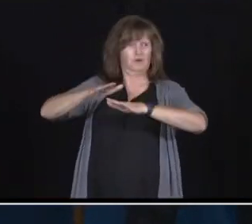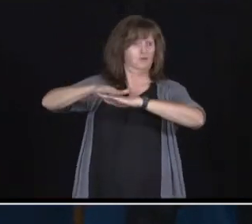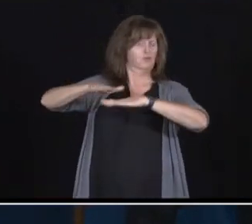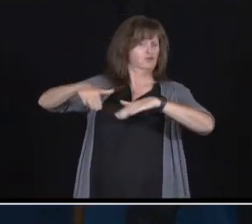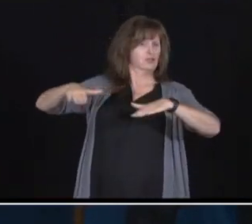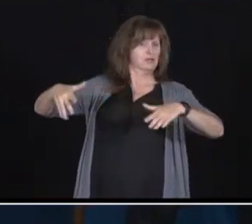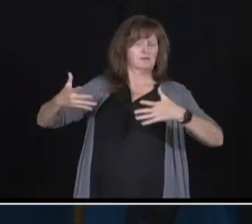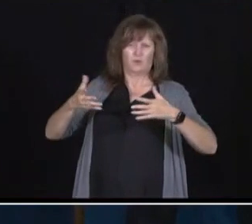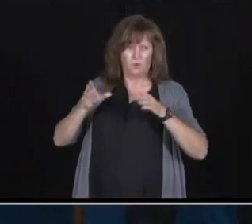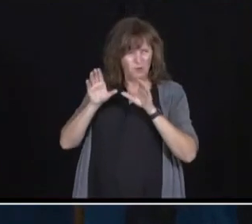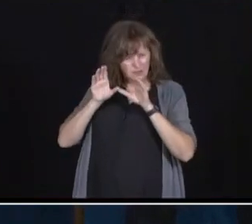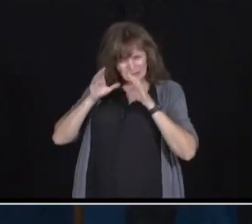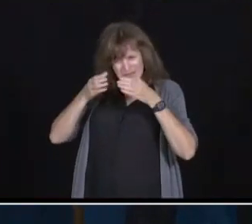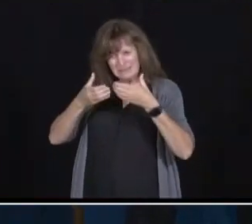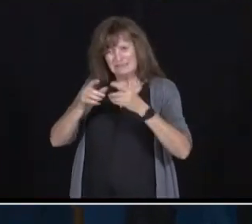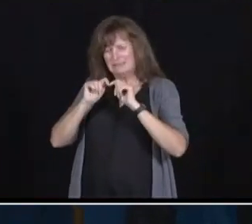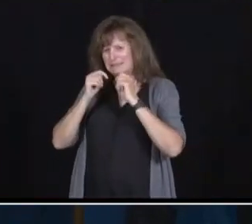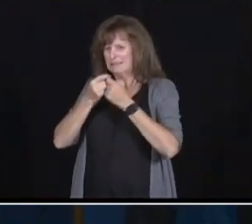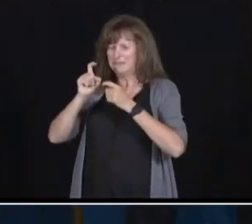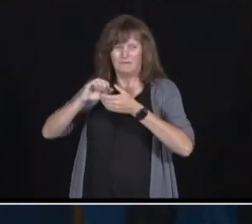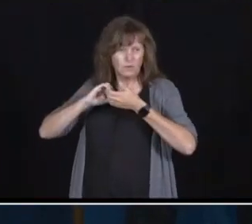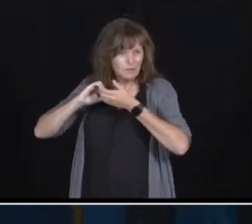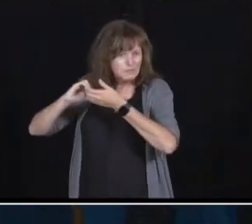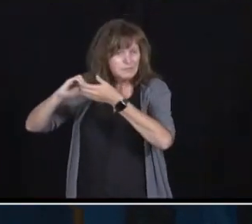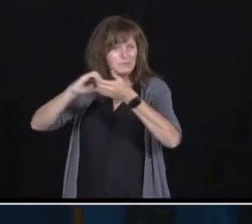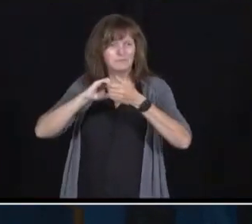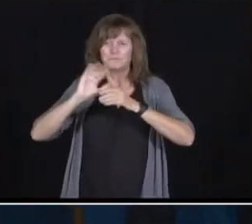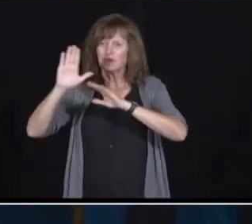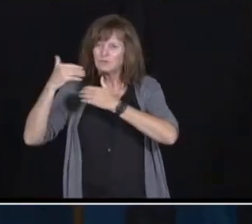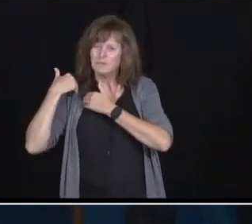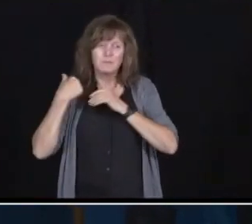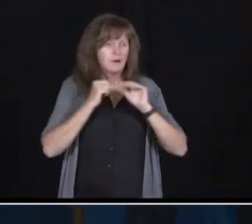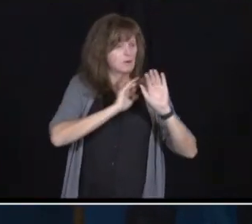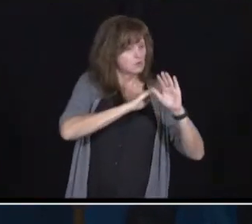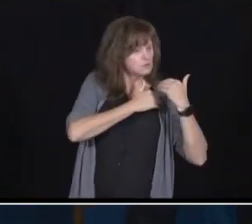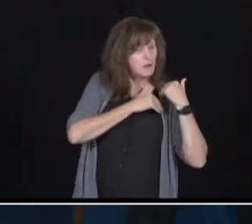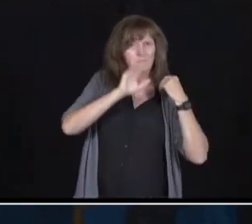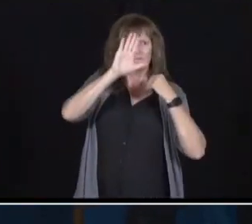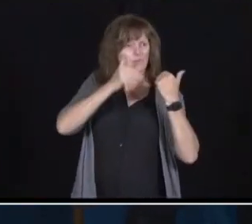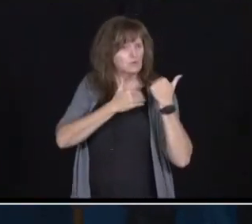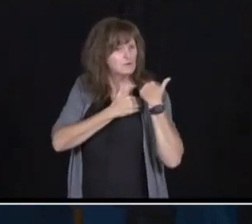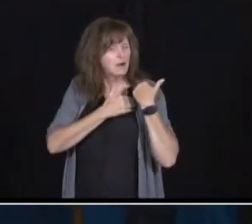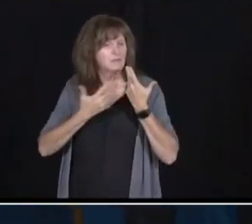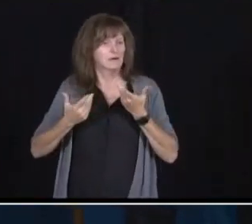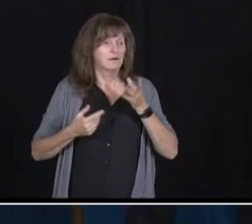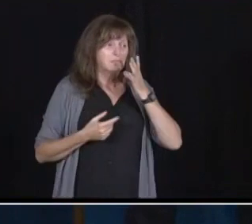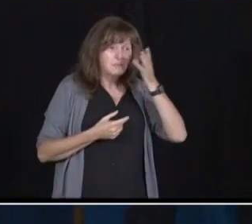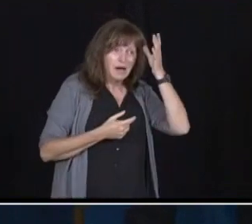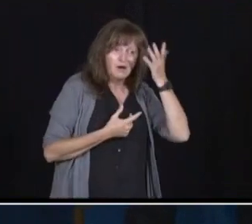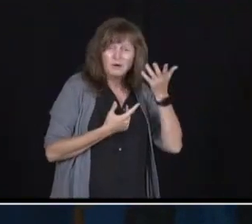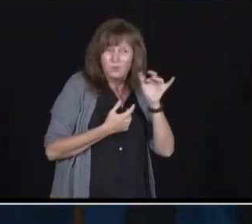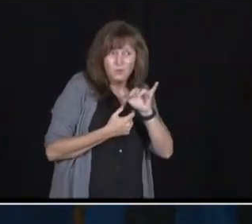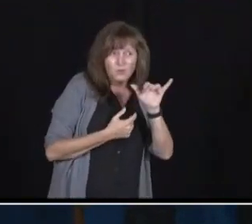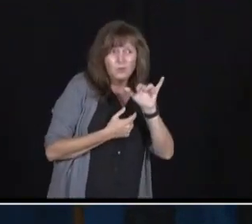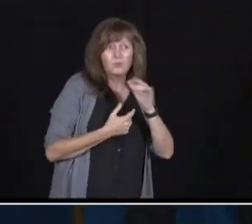And they want to be kept informed and advised as well because there just as interested in the safety of the children of the public health